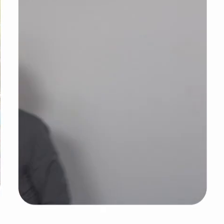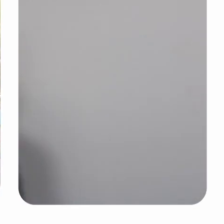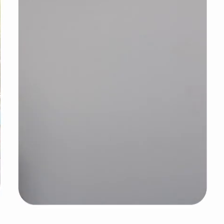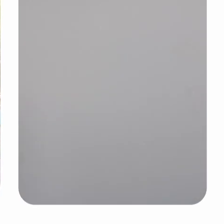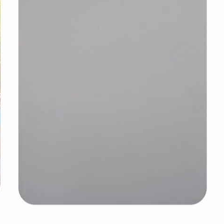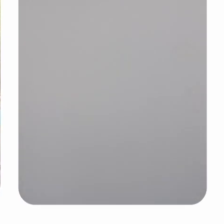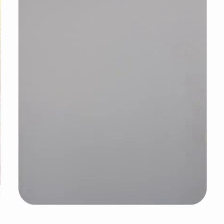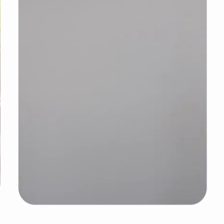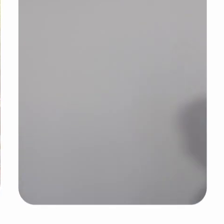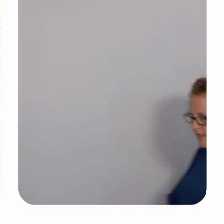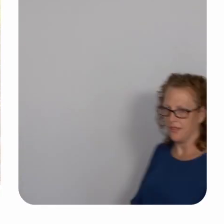Thank you, Jay!